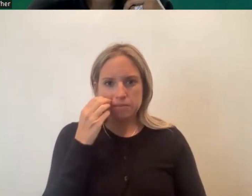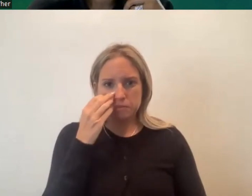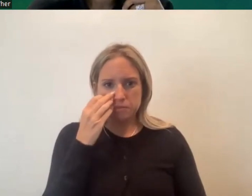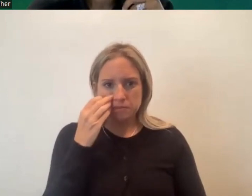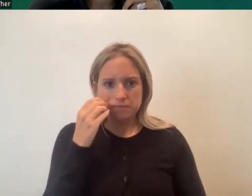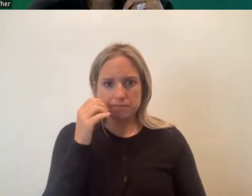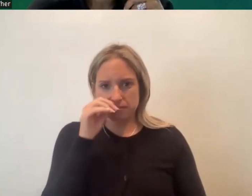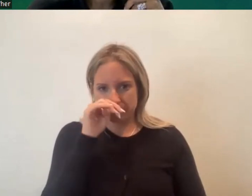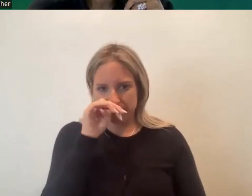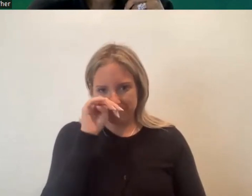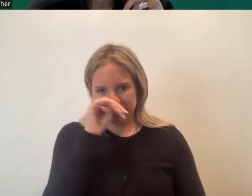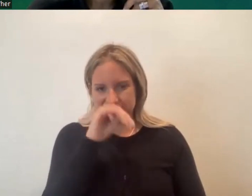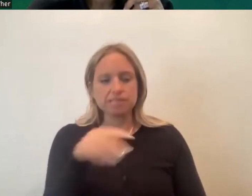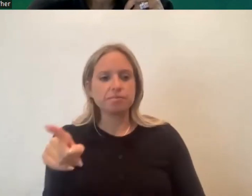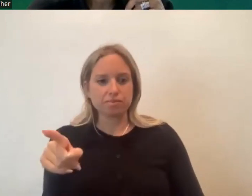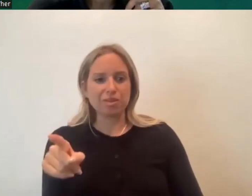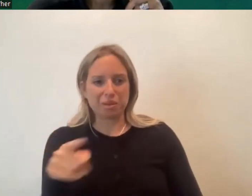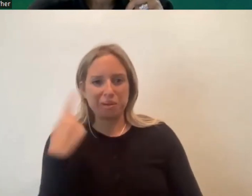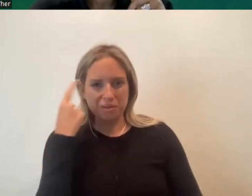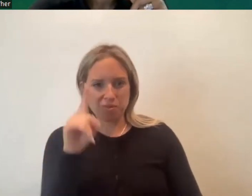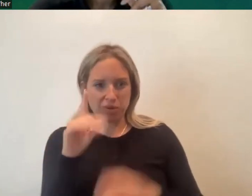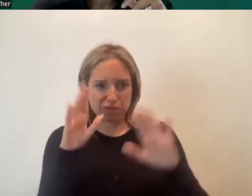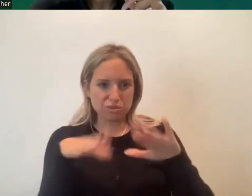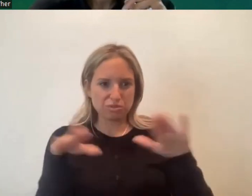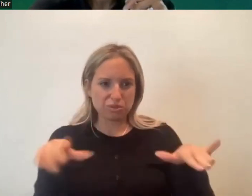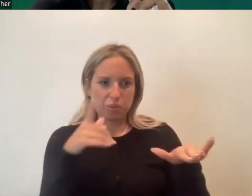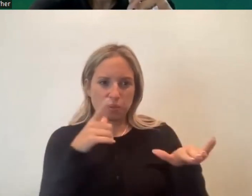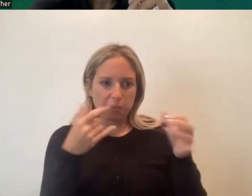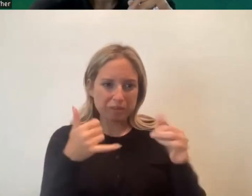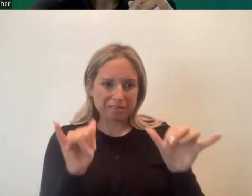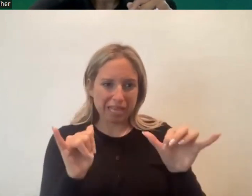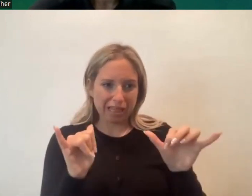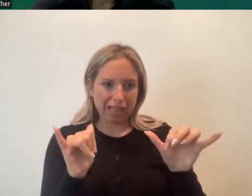Lanie: So for children who are still minors, remember